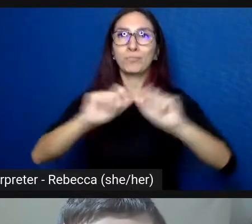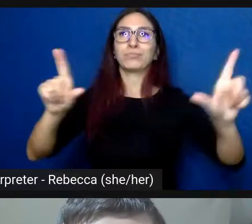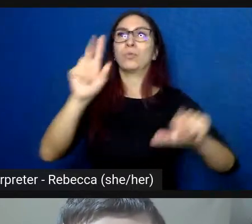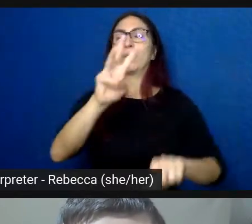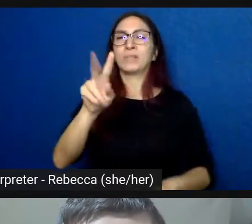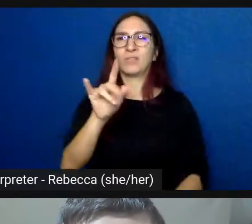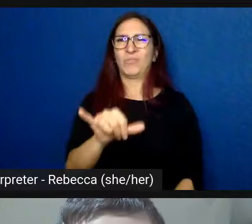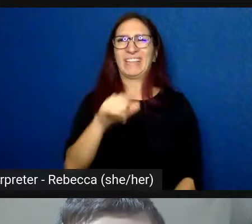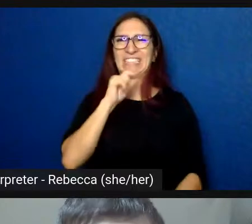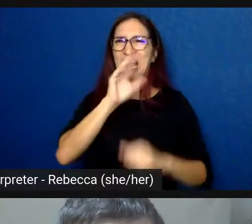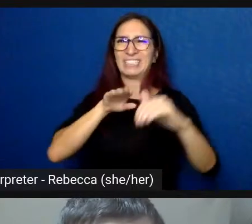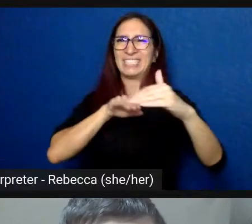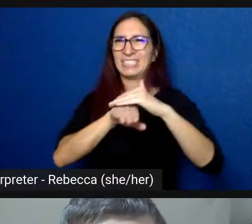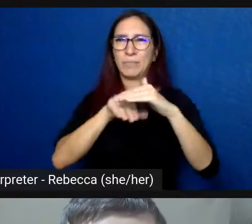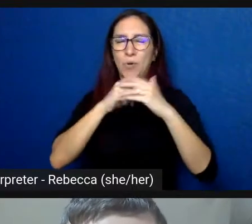So this website is not